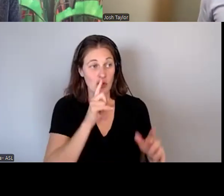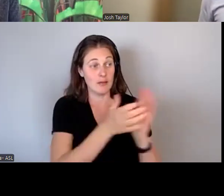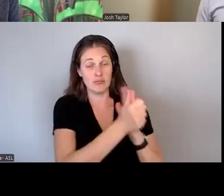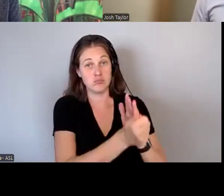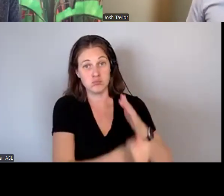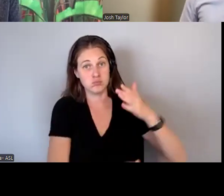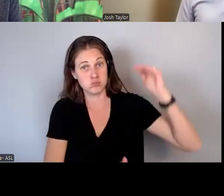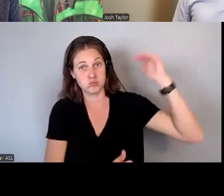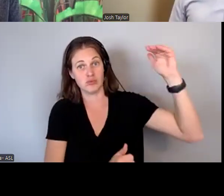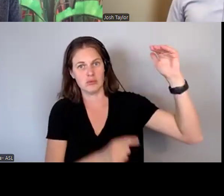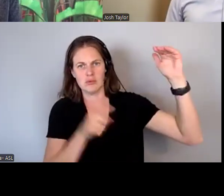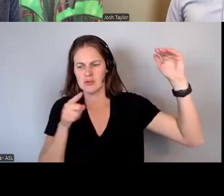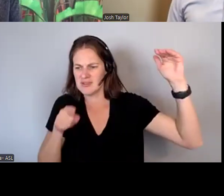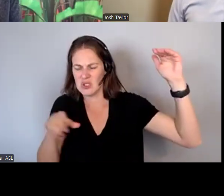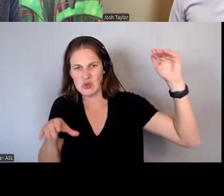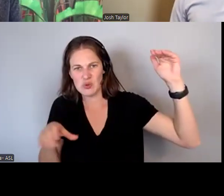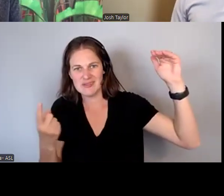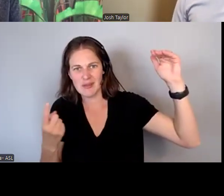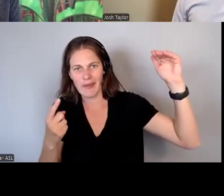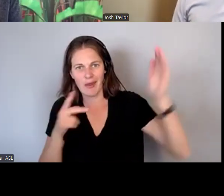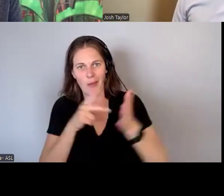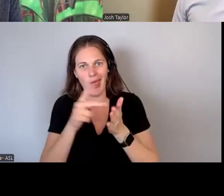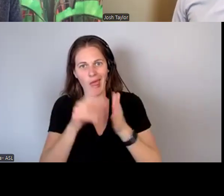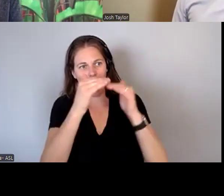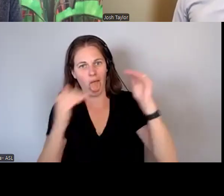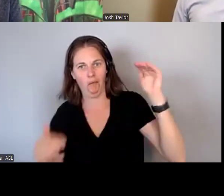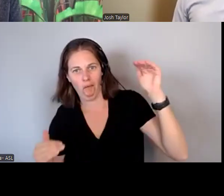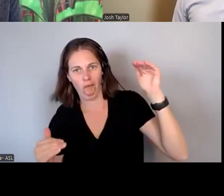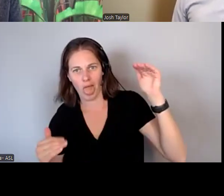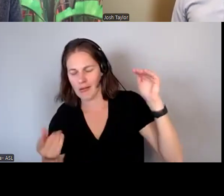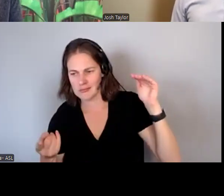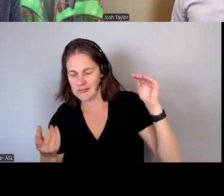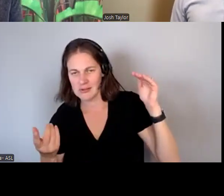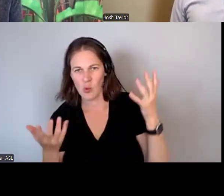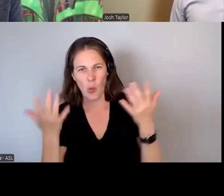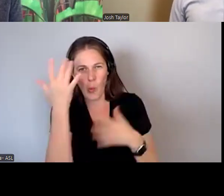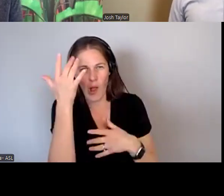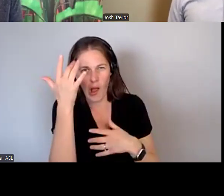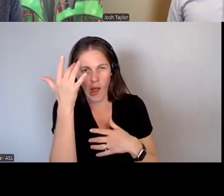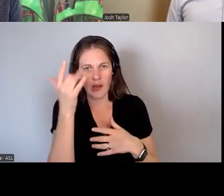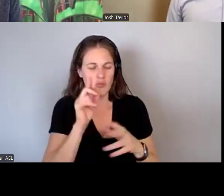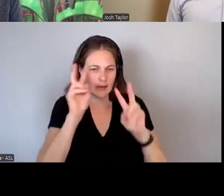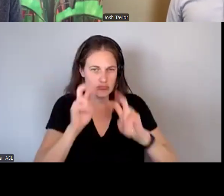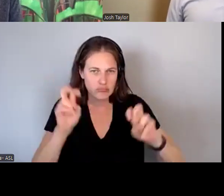You know, and what can make things run more efficiently? And when you have looked at that and defined it,